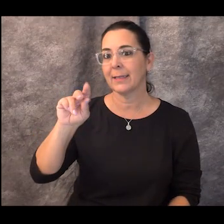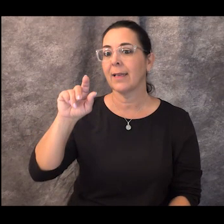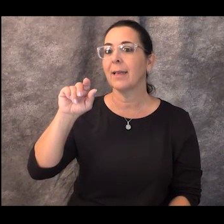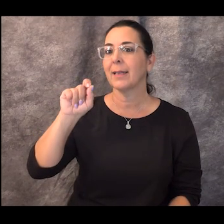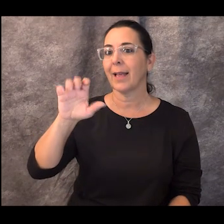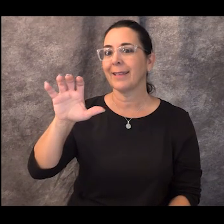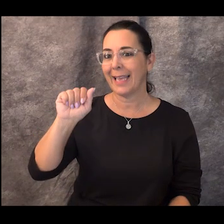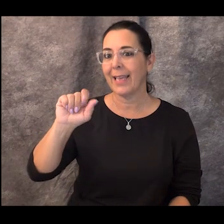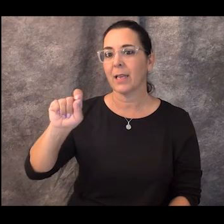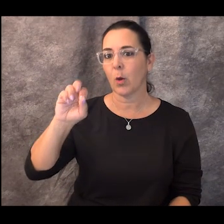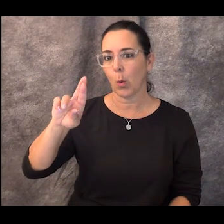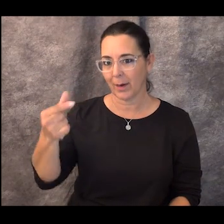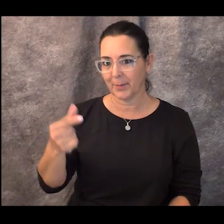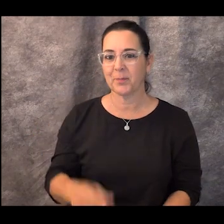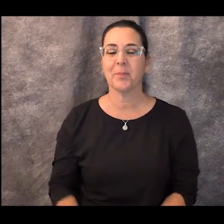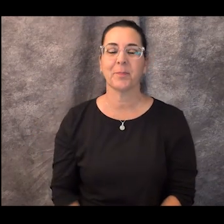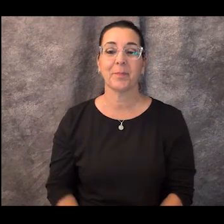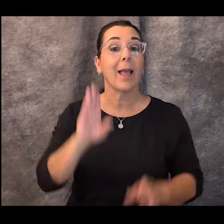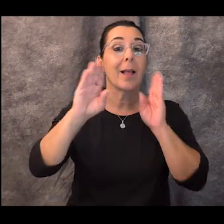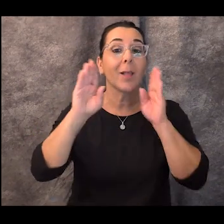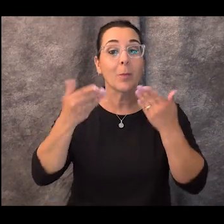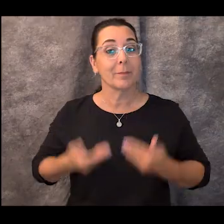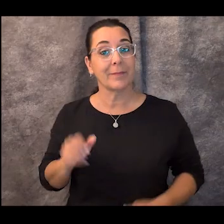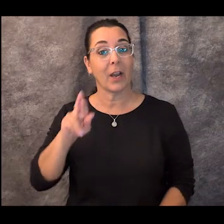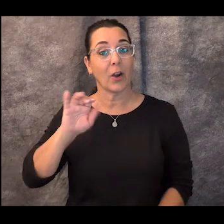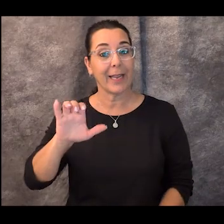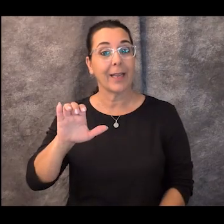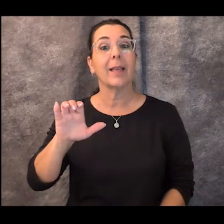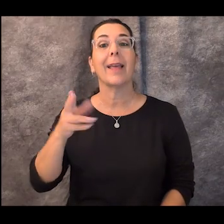(Eric) Hello everyone, this is Eric Harris with Disability Rights California